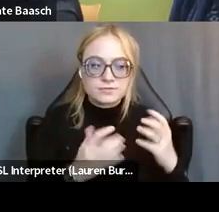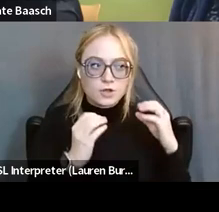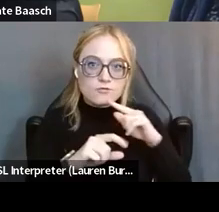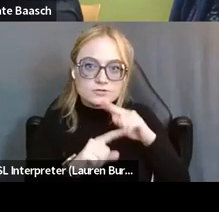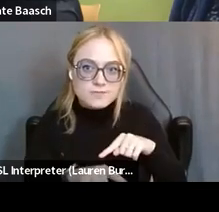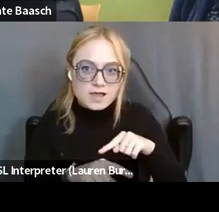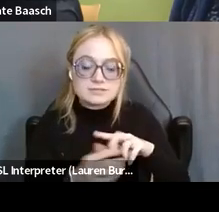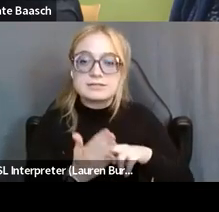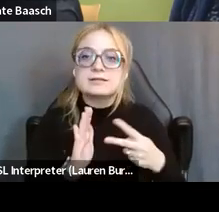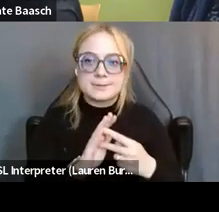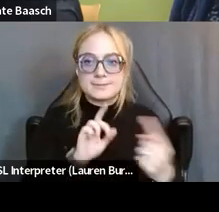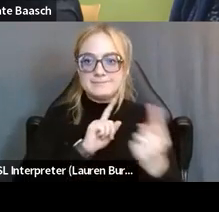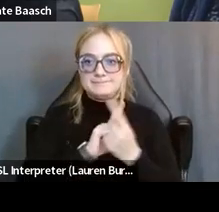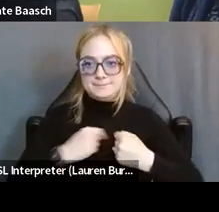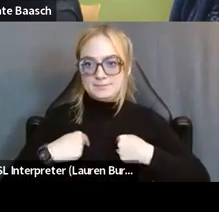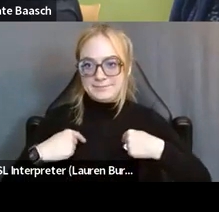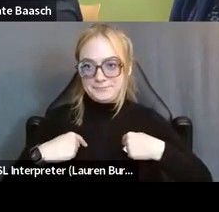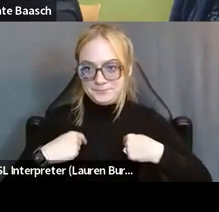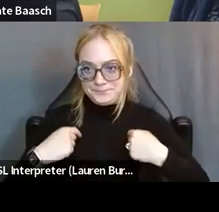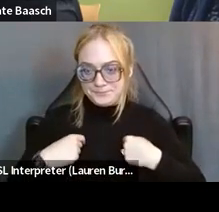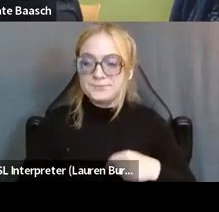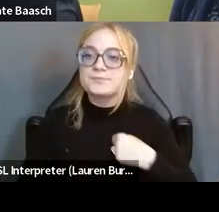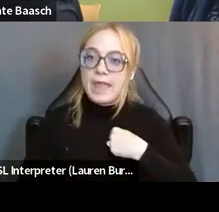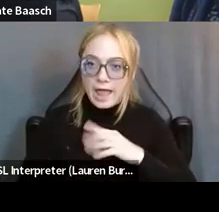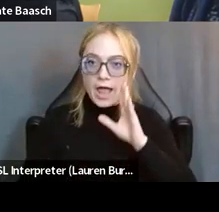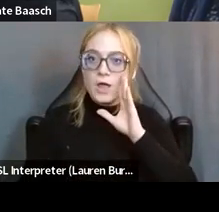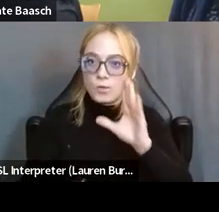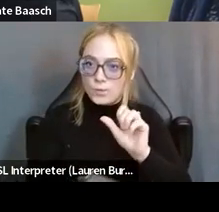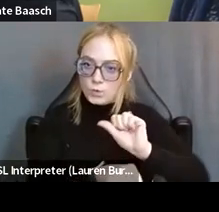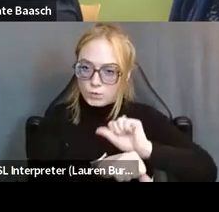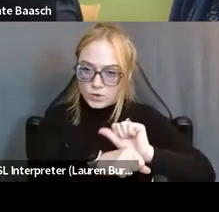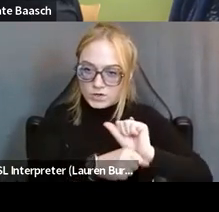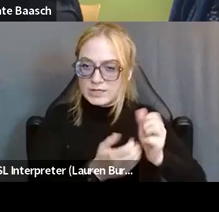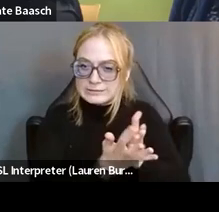then you come to me and then I work to get to that proper contact.